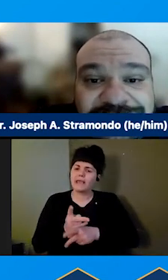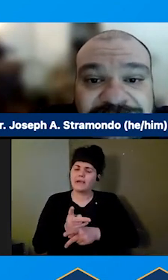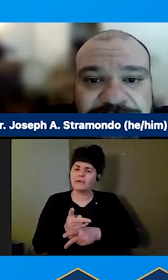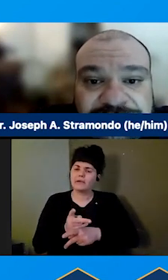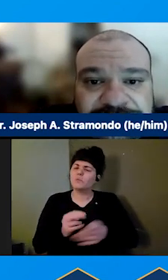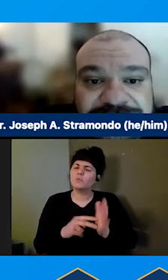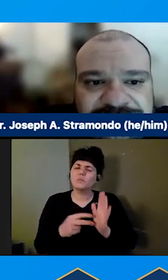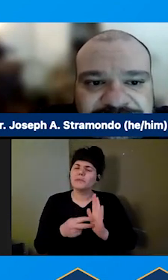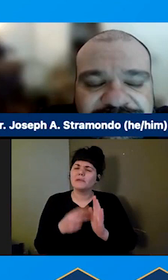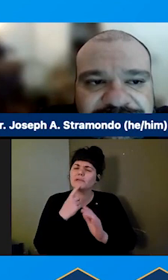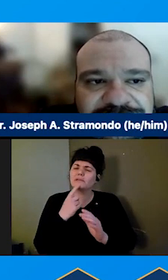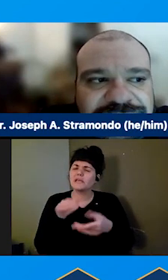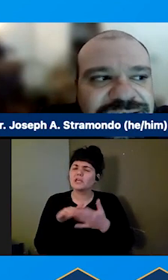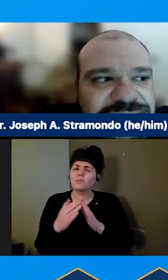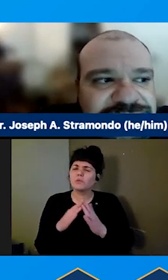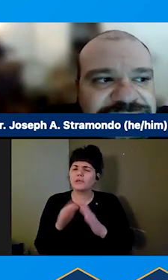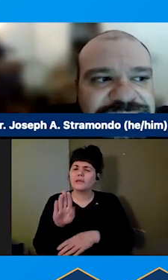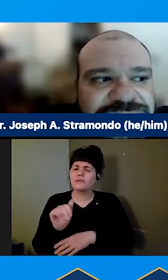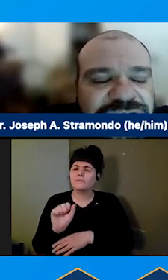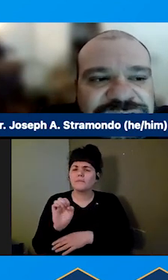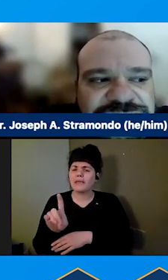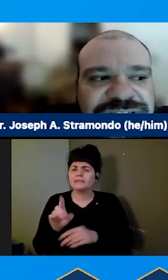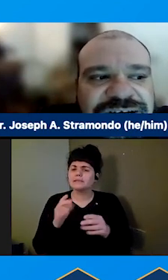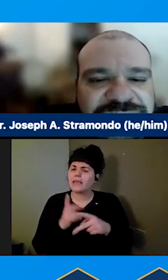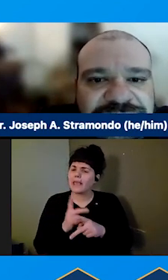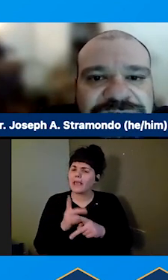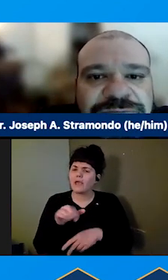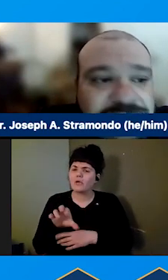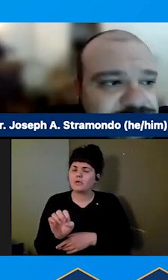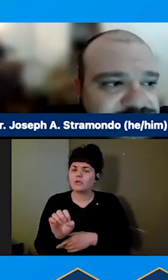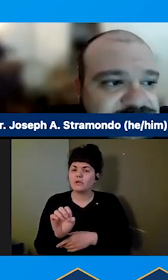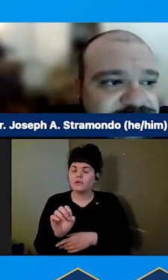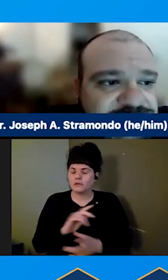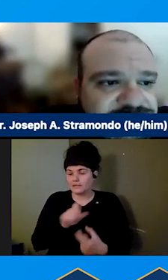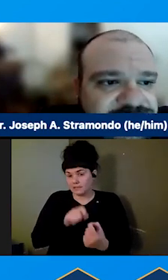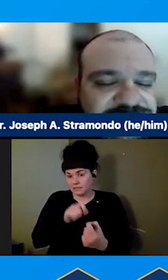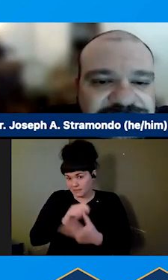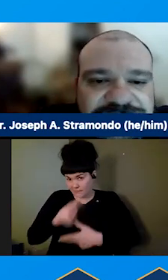What we really mean when we say community based care is a certain kind of power relation.